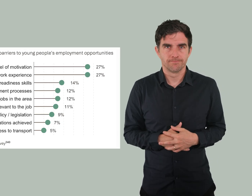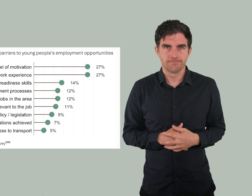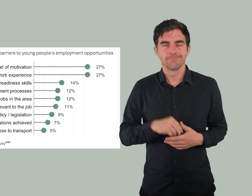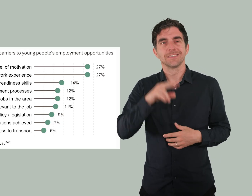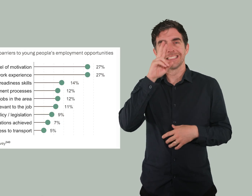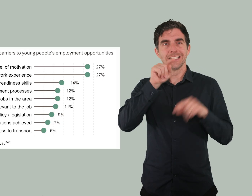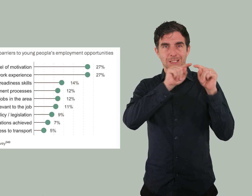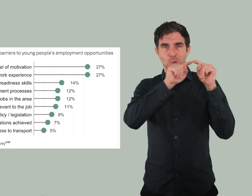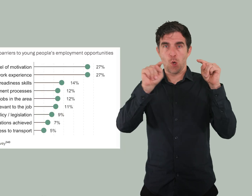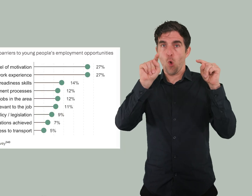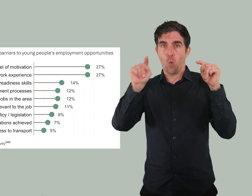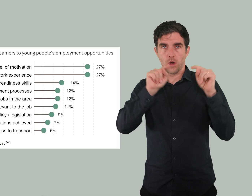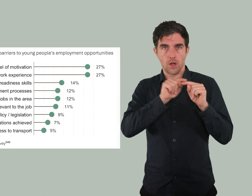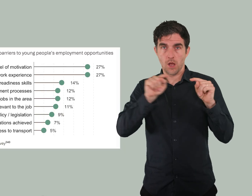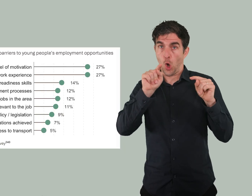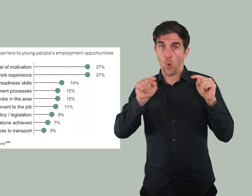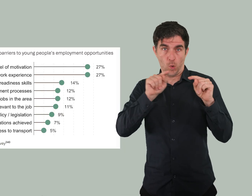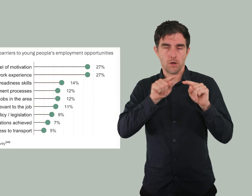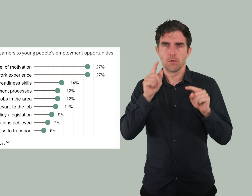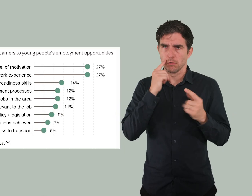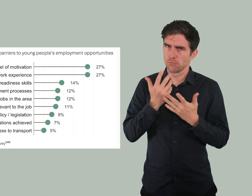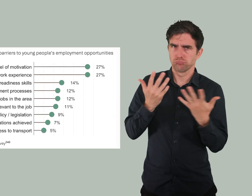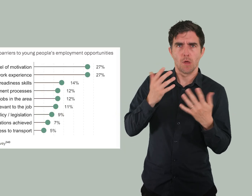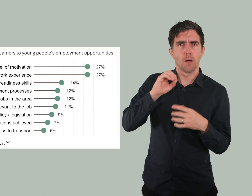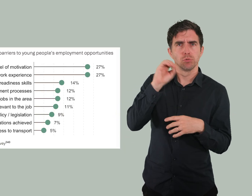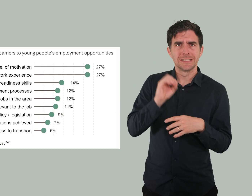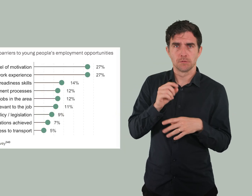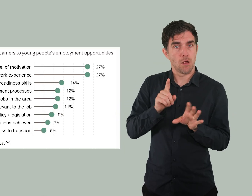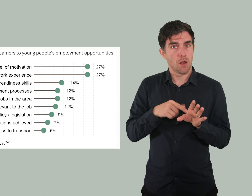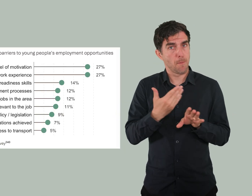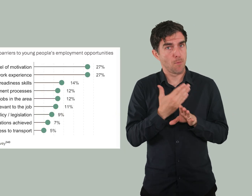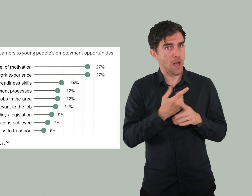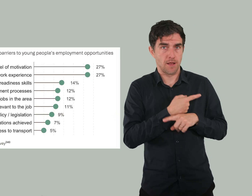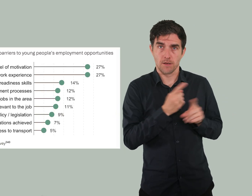A horizontal lollipop chart showing the percentage of employers